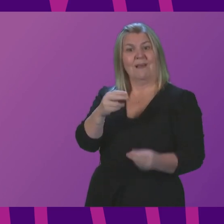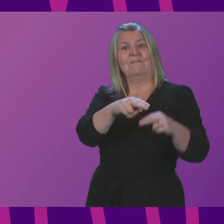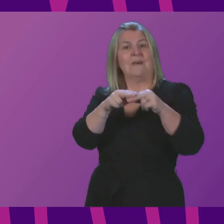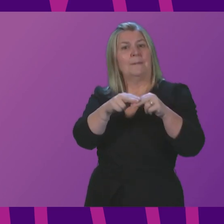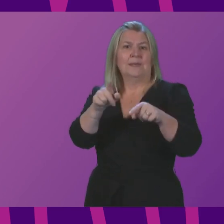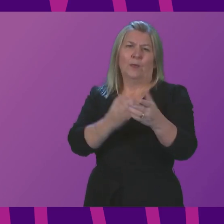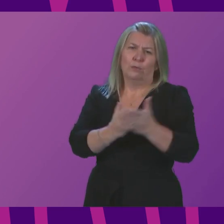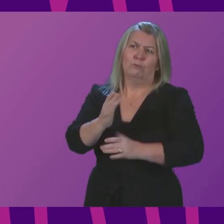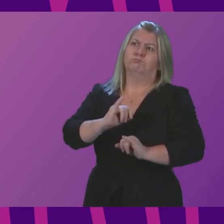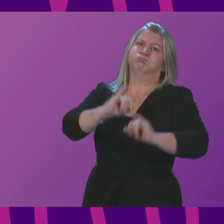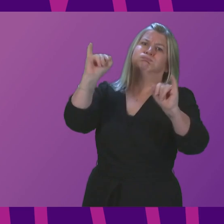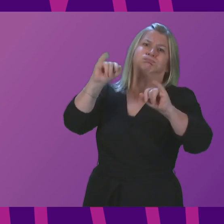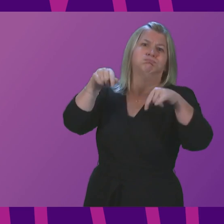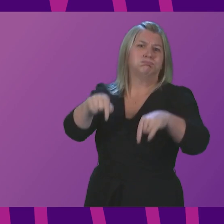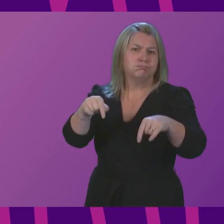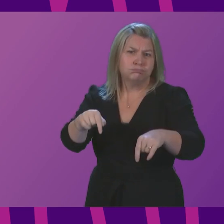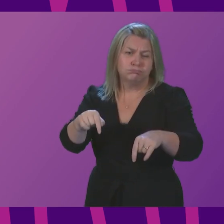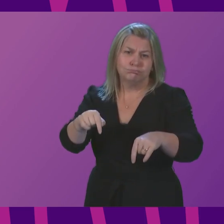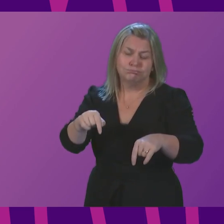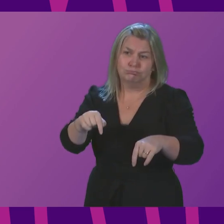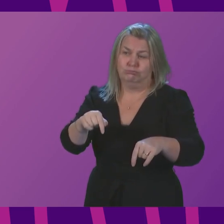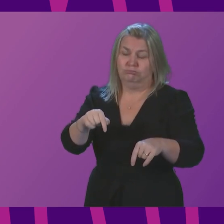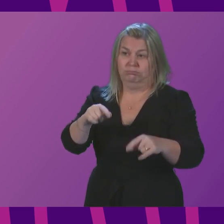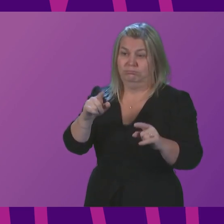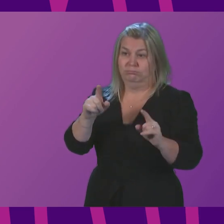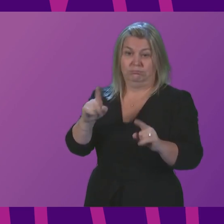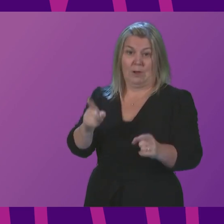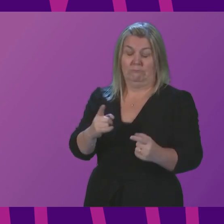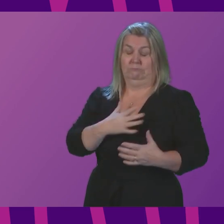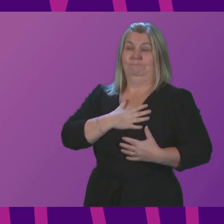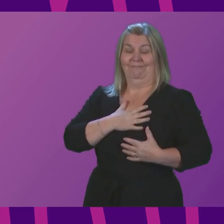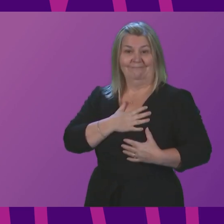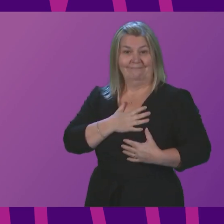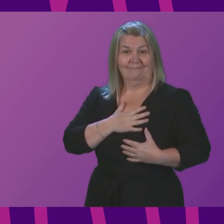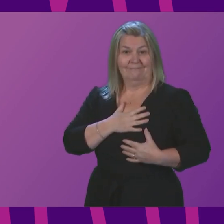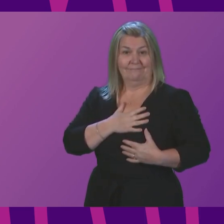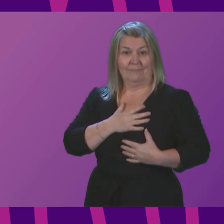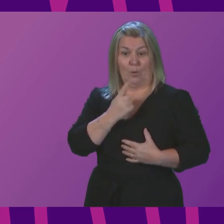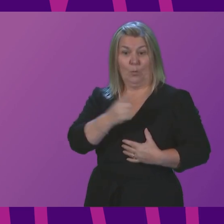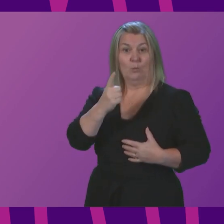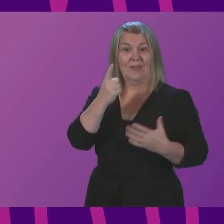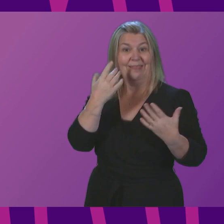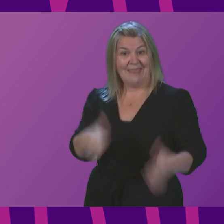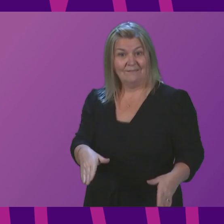circumstances, which none of us can imagine, and, with less than a week to go, it sounds as though that promise is not going to be kept.